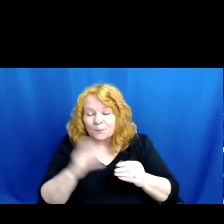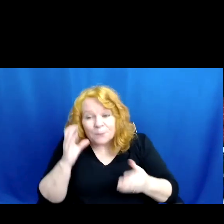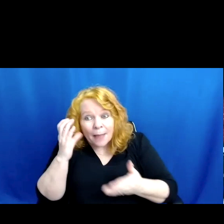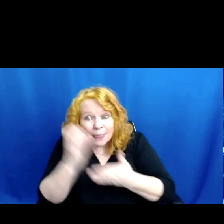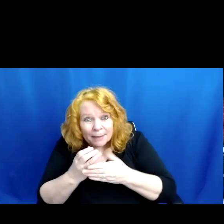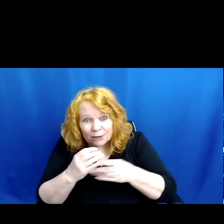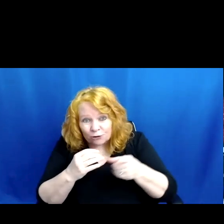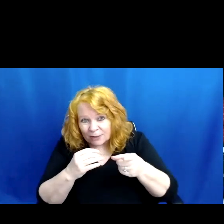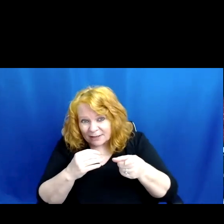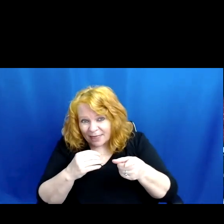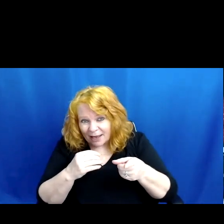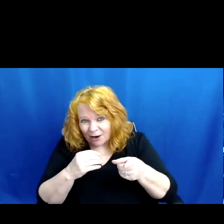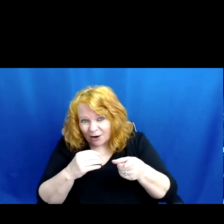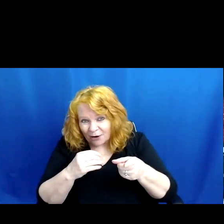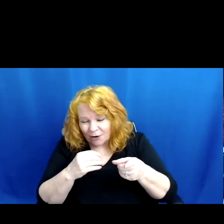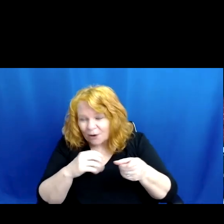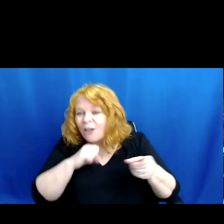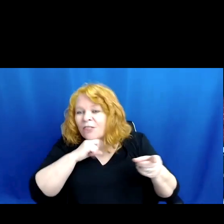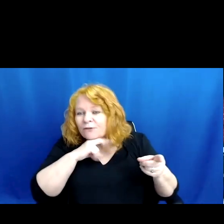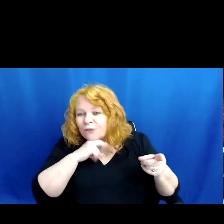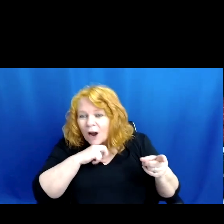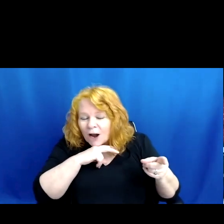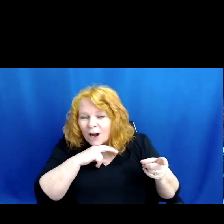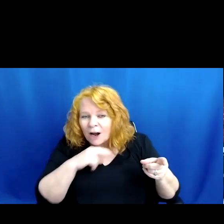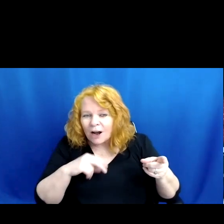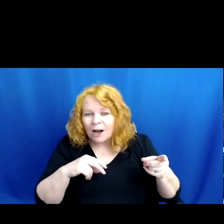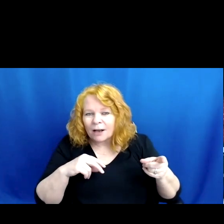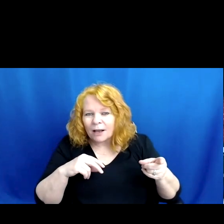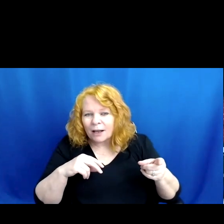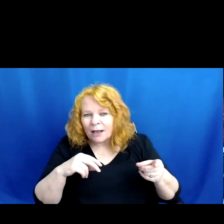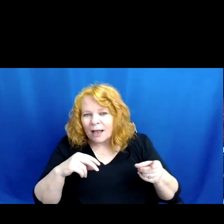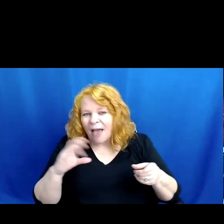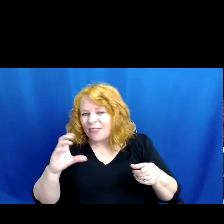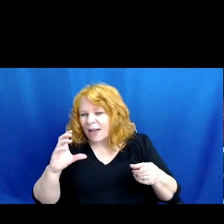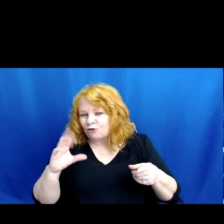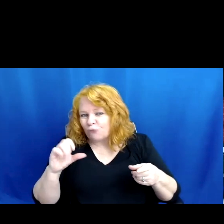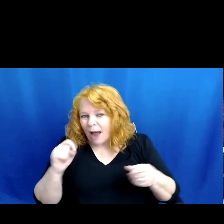The frog is there and the craft is there in the book as well.